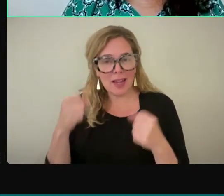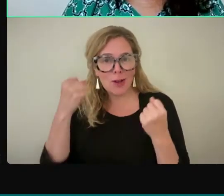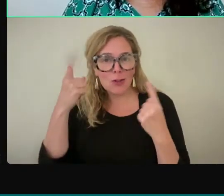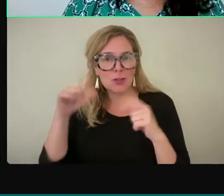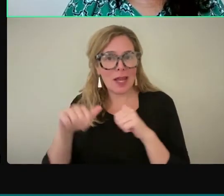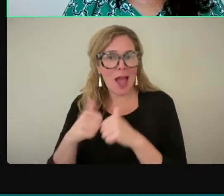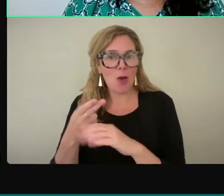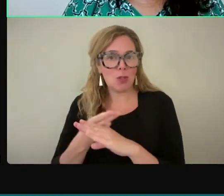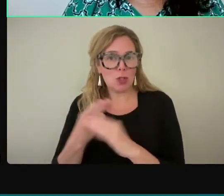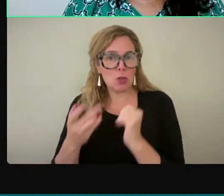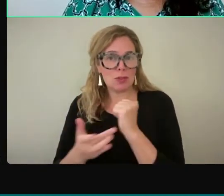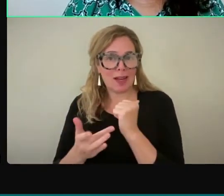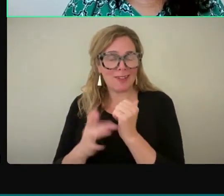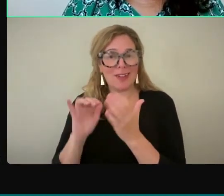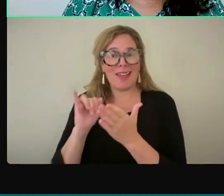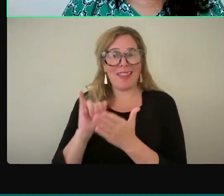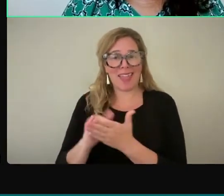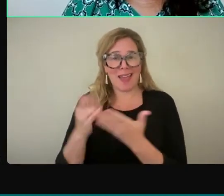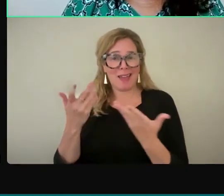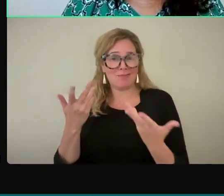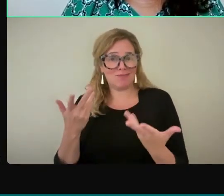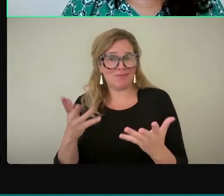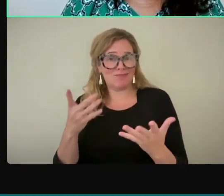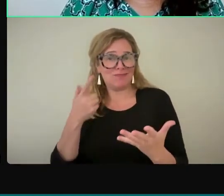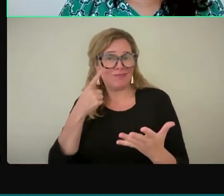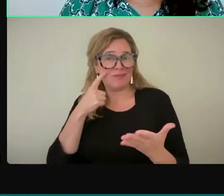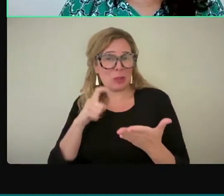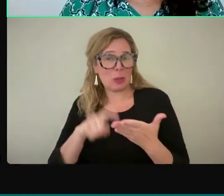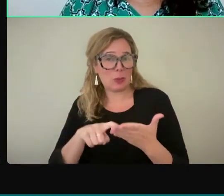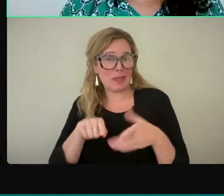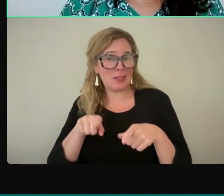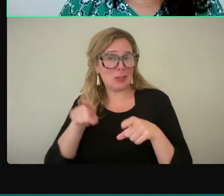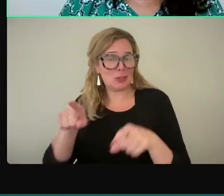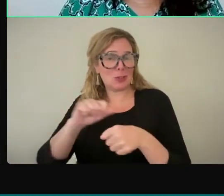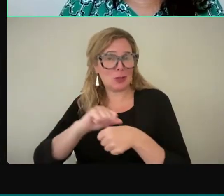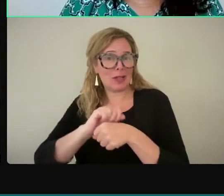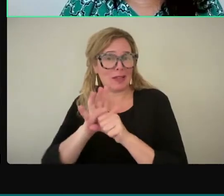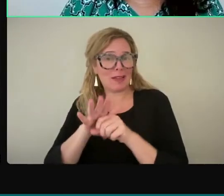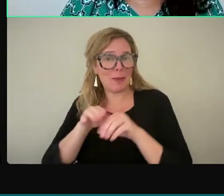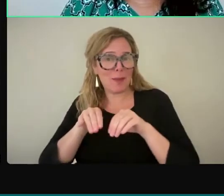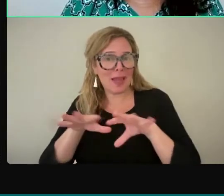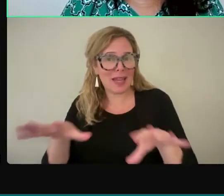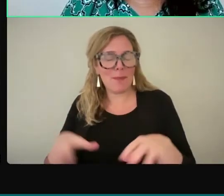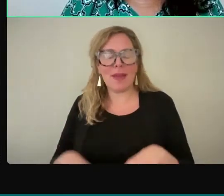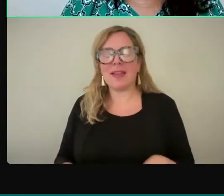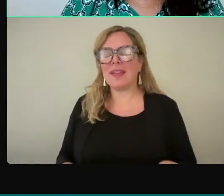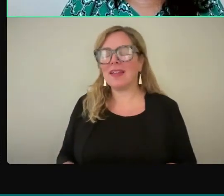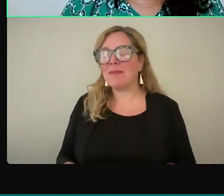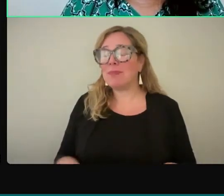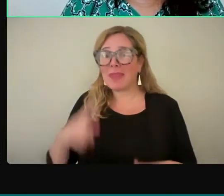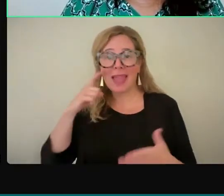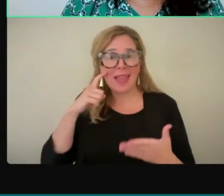I also see this myself every single day. These are two clips from my two social media accounts